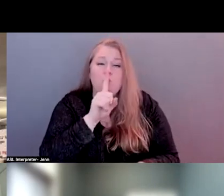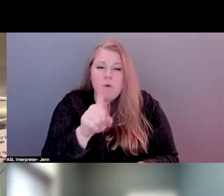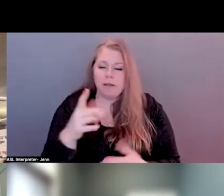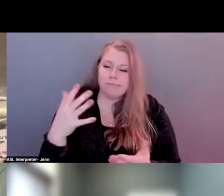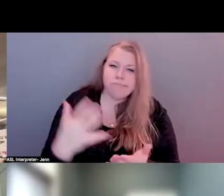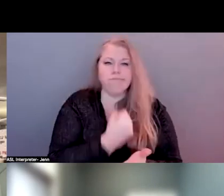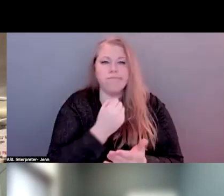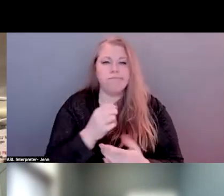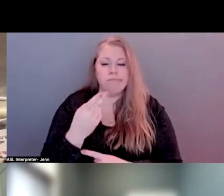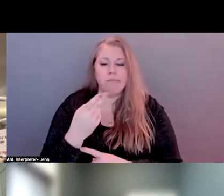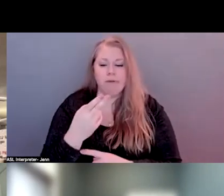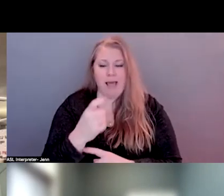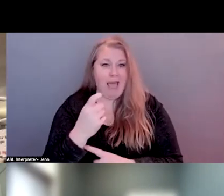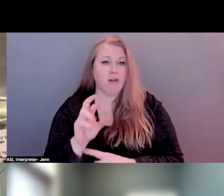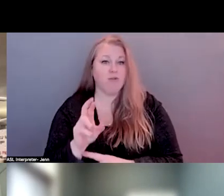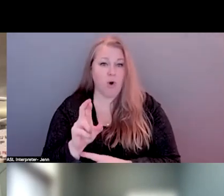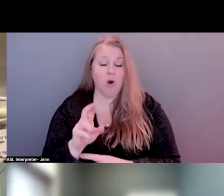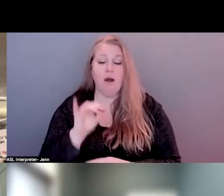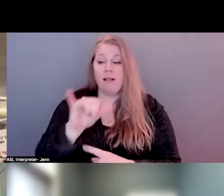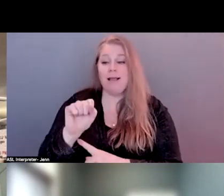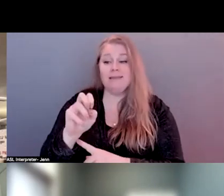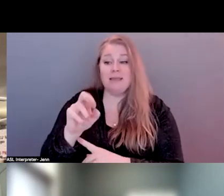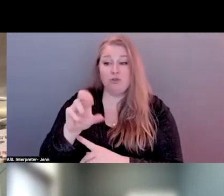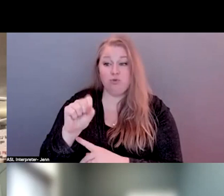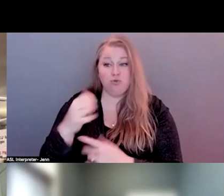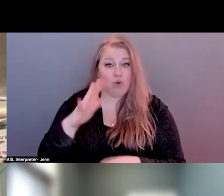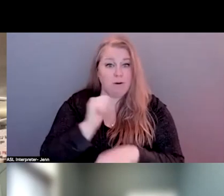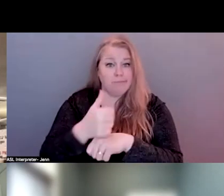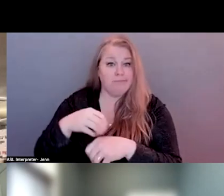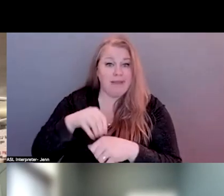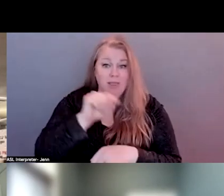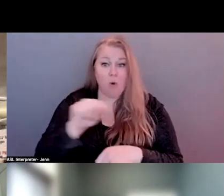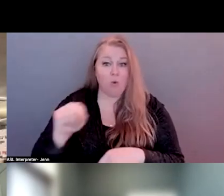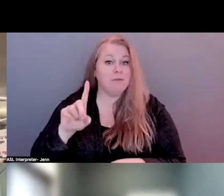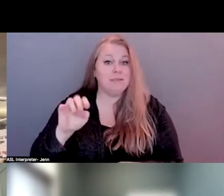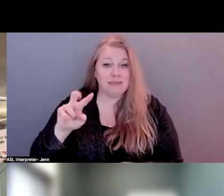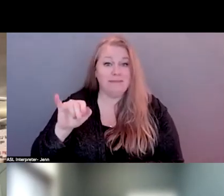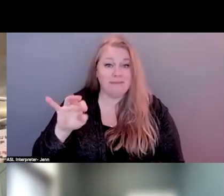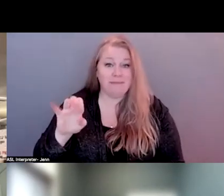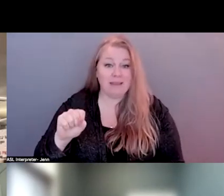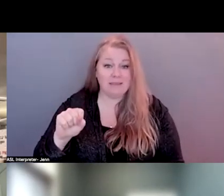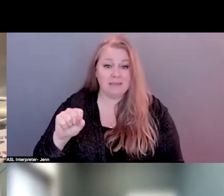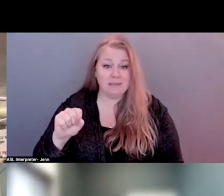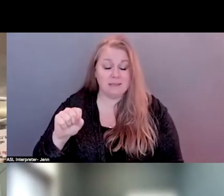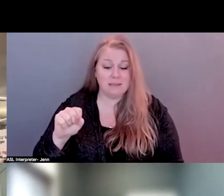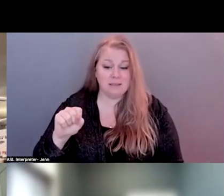The sensors that we already have in place in all these devices, to take information that